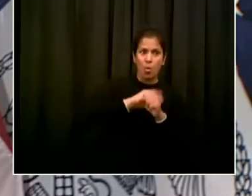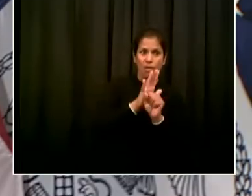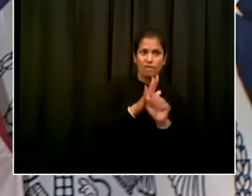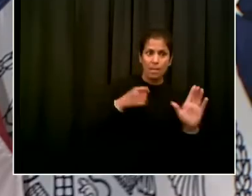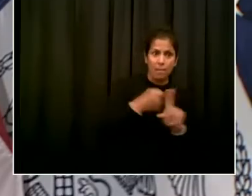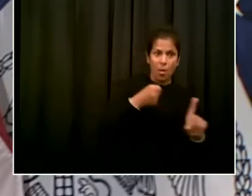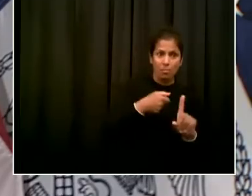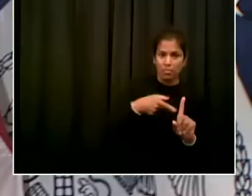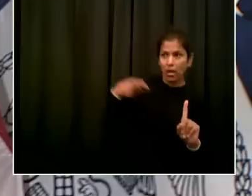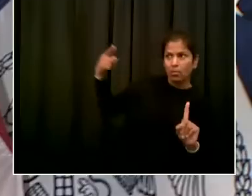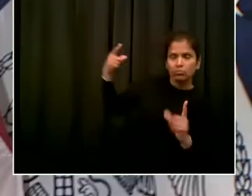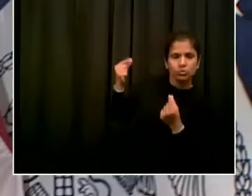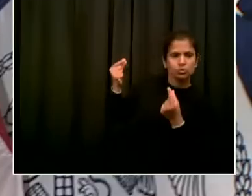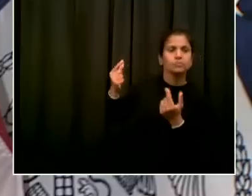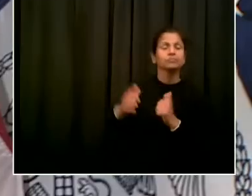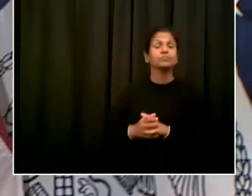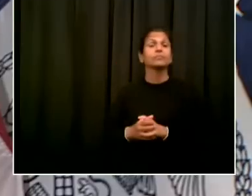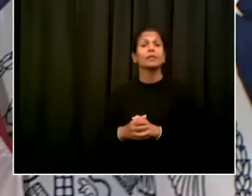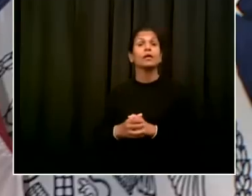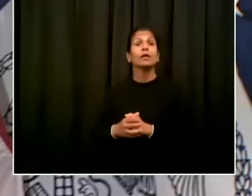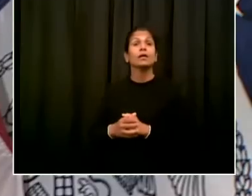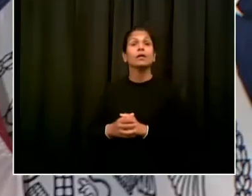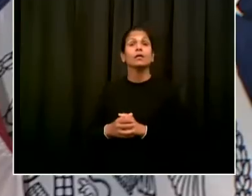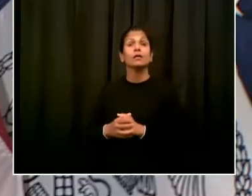HET TASTT, EBUT, THAT IS DEFINITELY A POSSIBILITY THAT VEERERYONE DOES